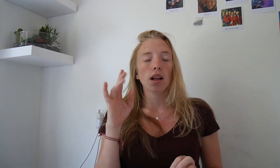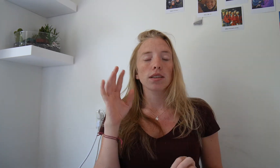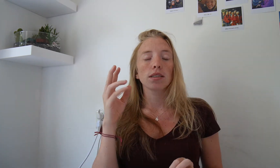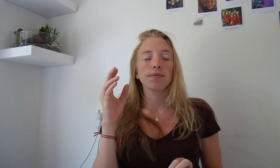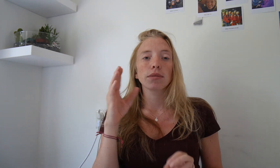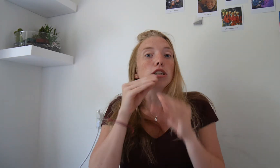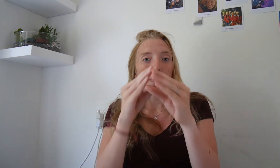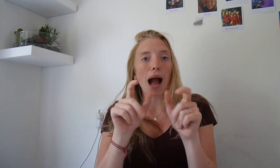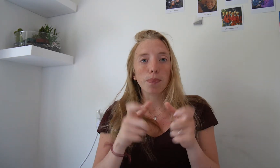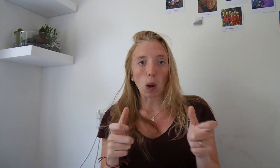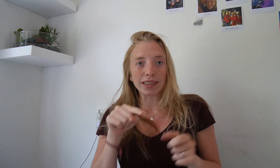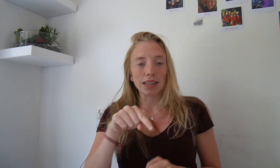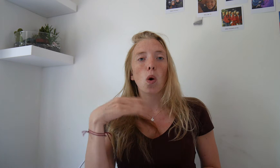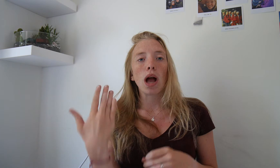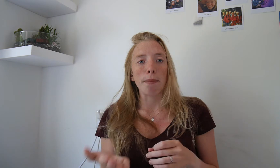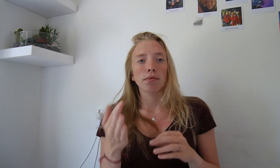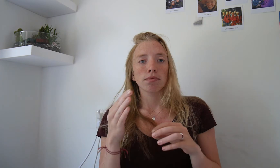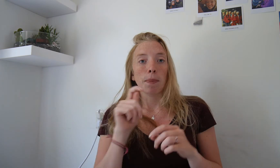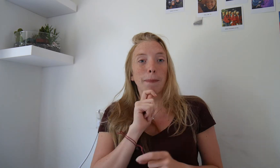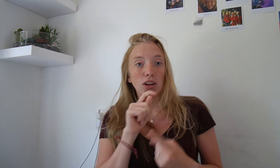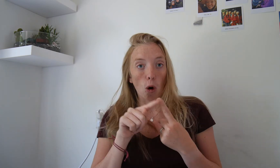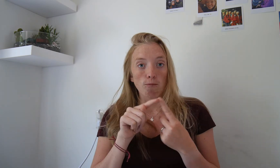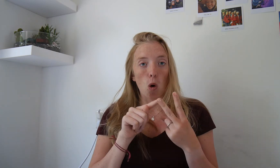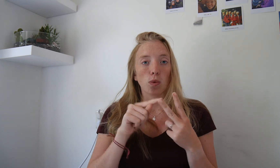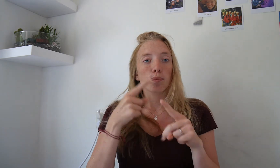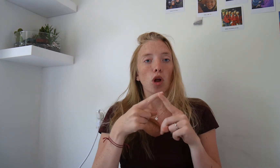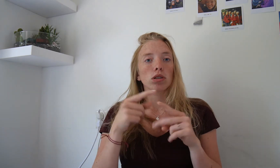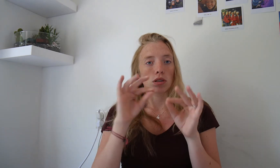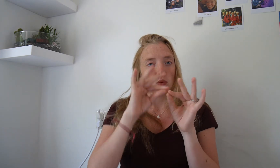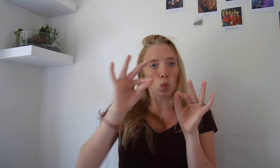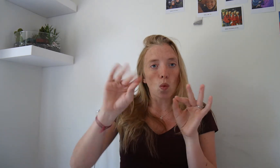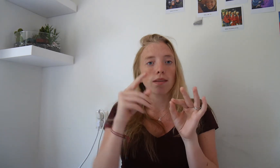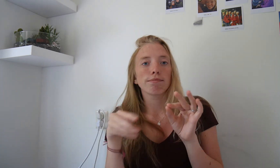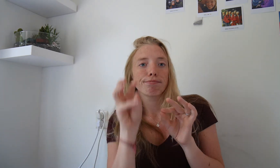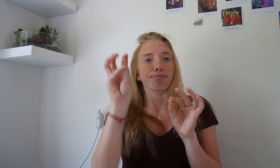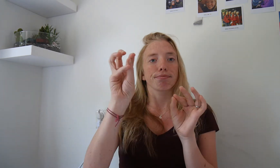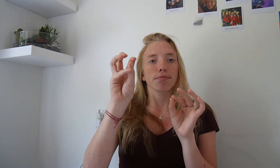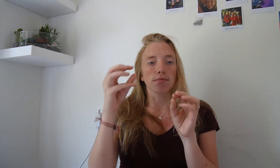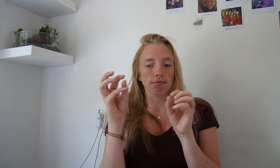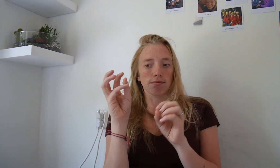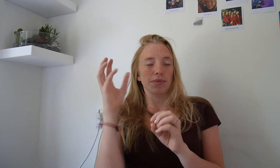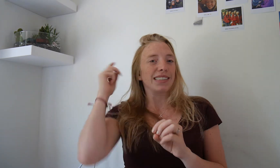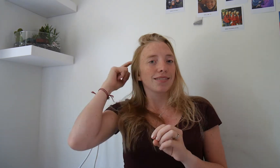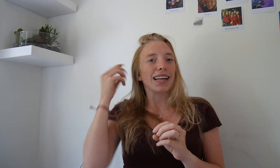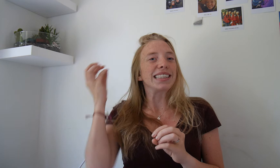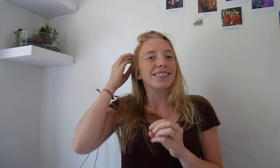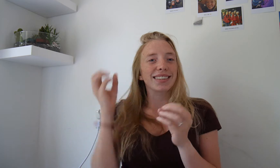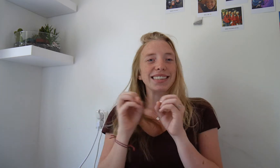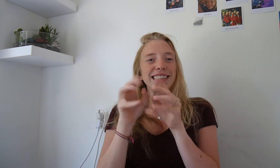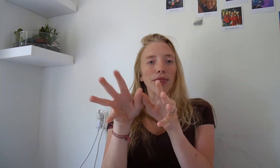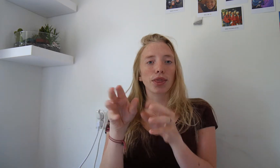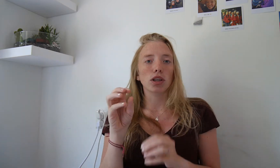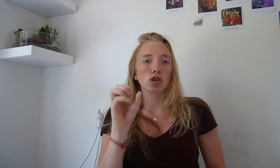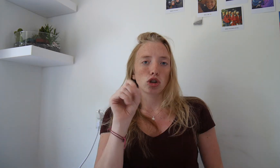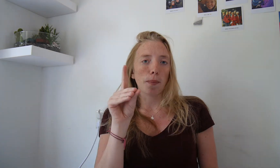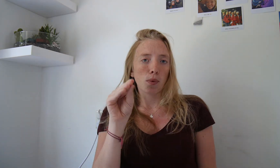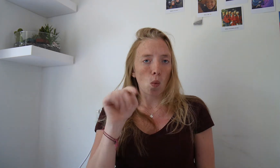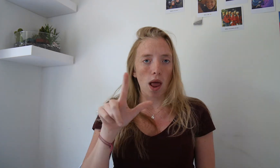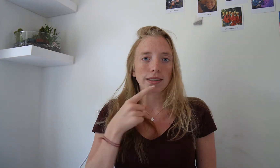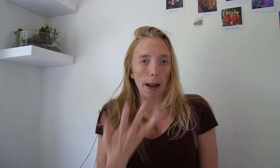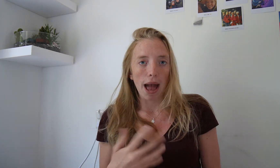Uhm, a sound processor has a microphone, a cable and a headpiece.